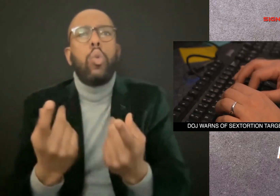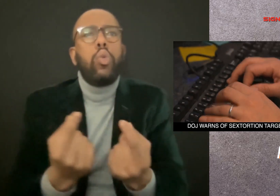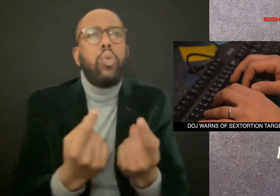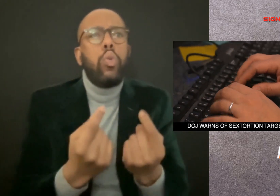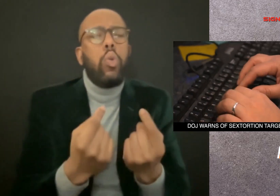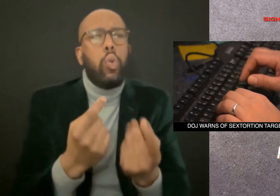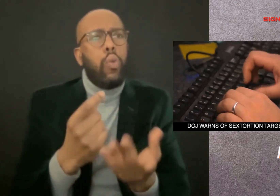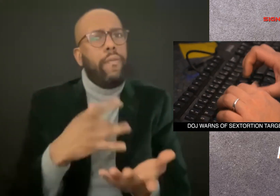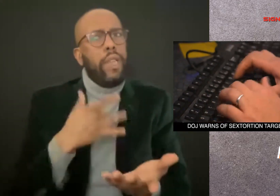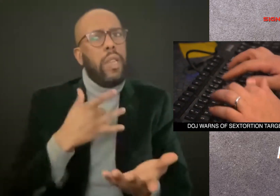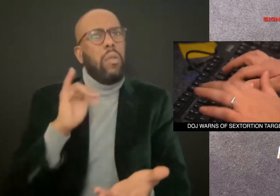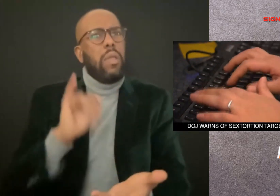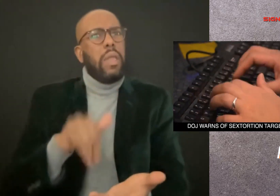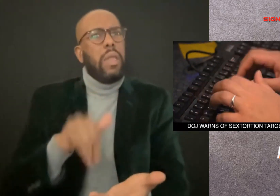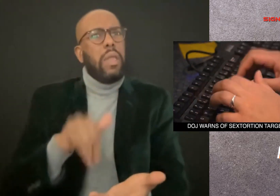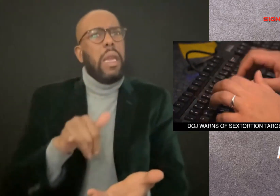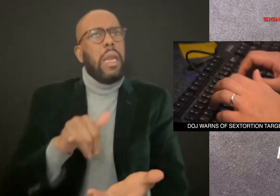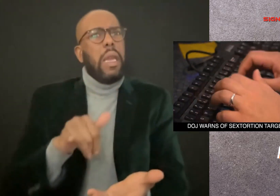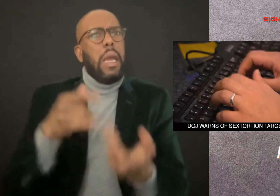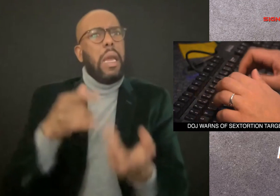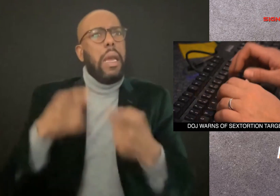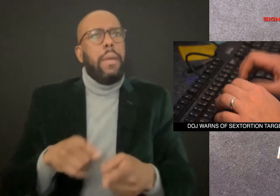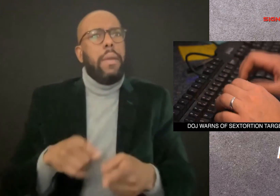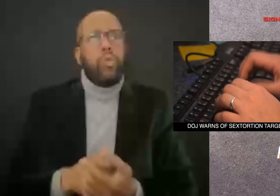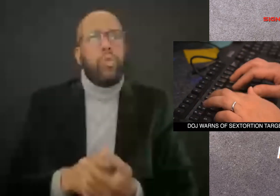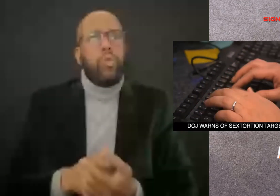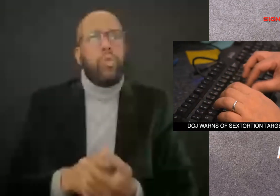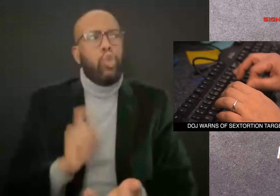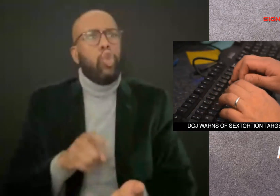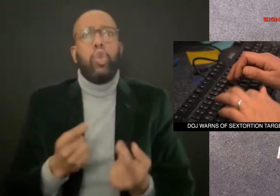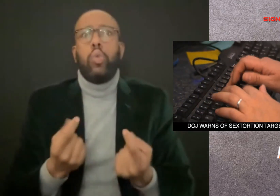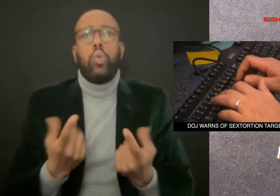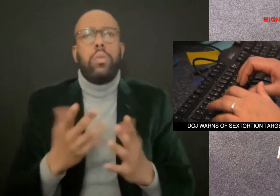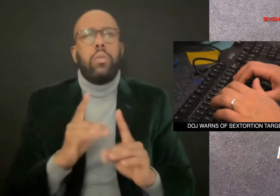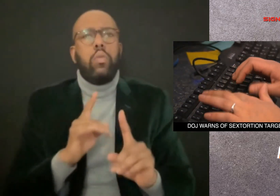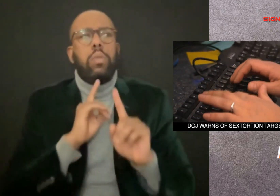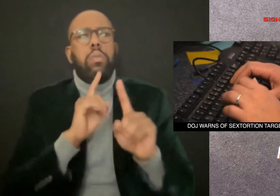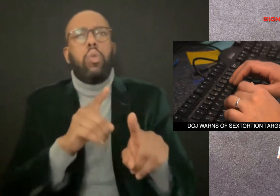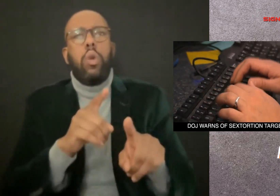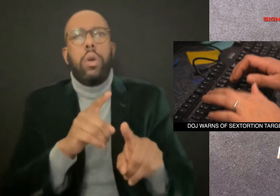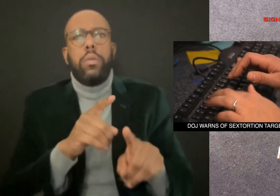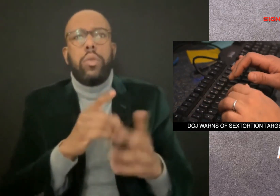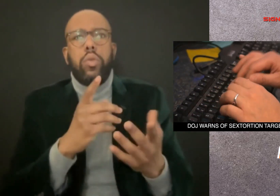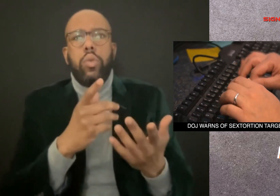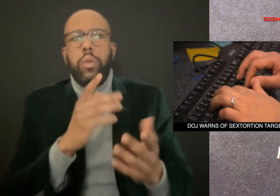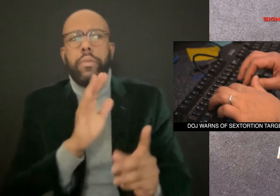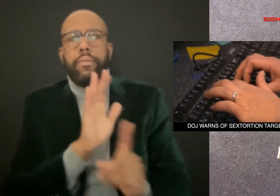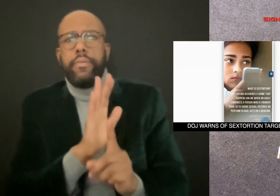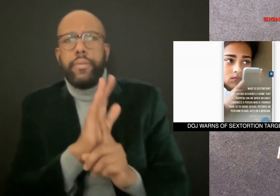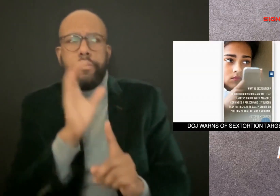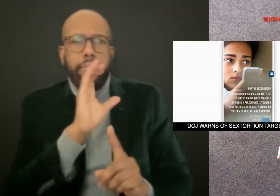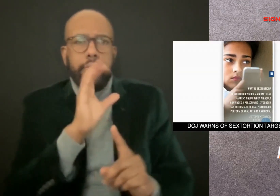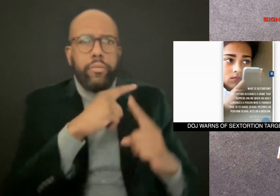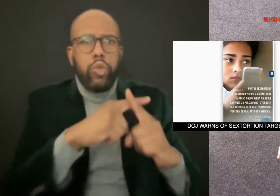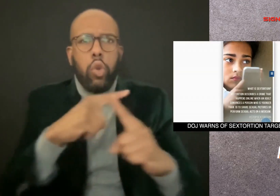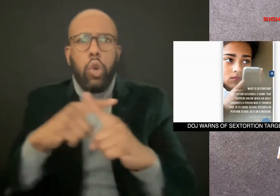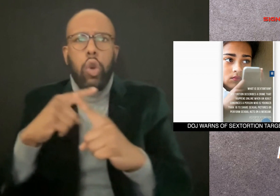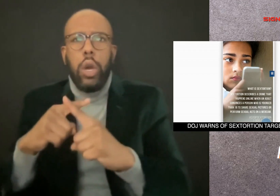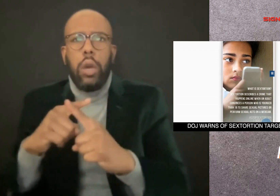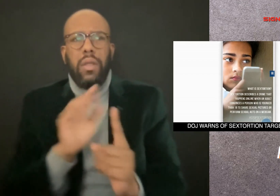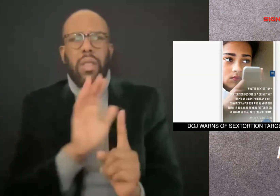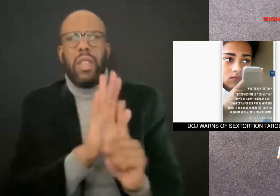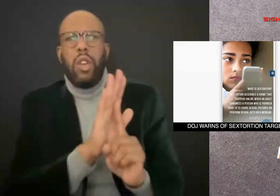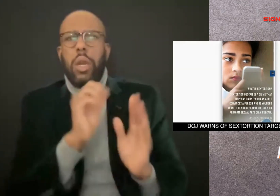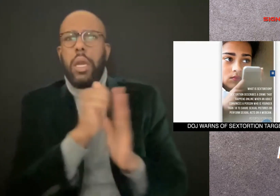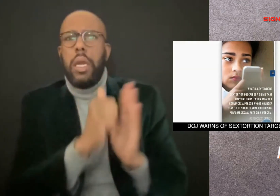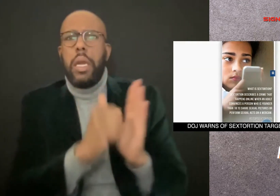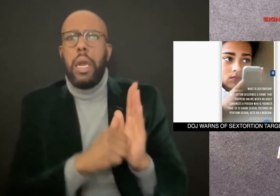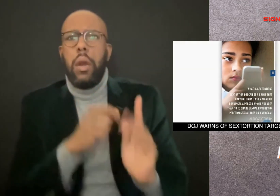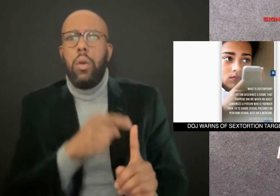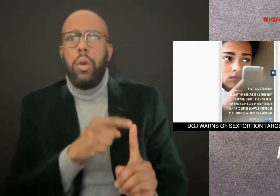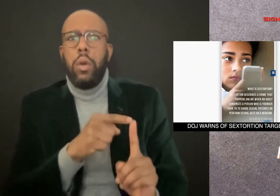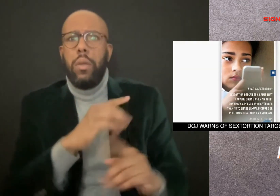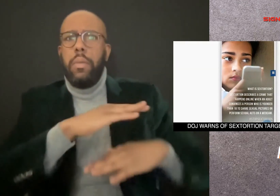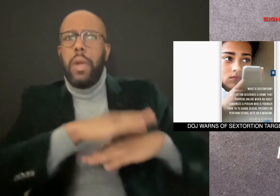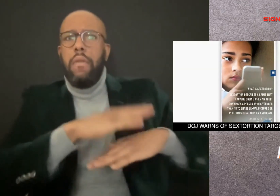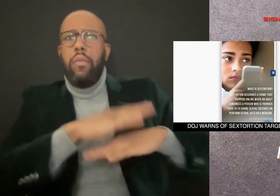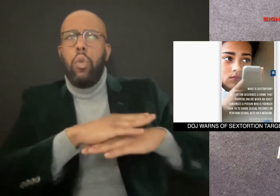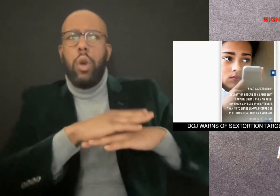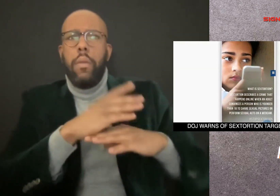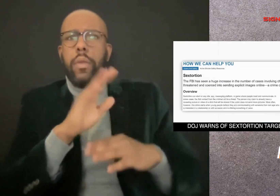about what to do if they are targeted you should report the perpetrator's account